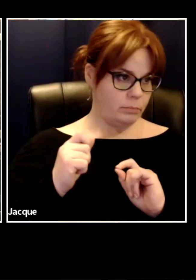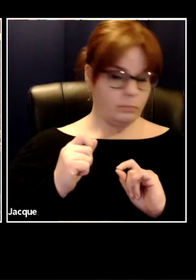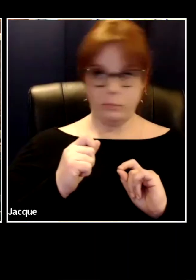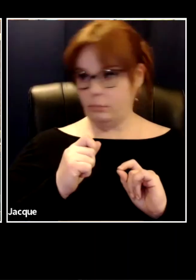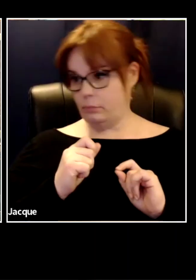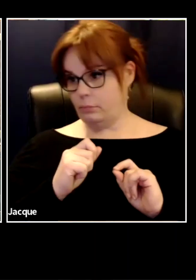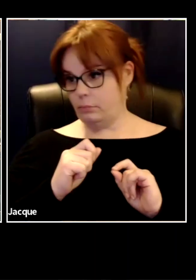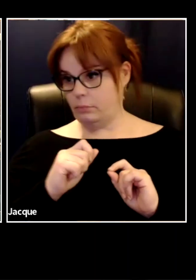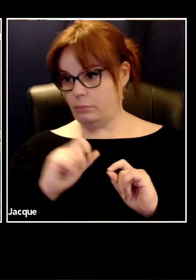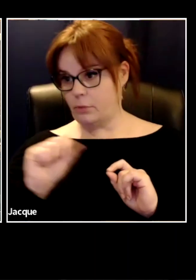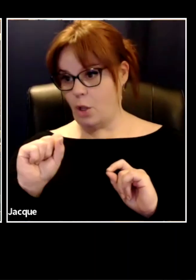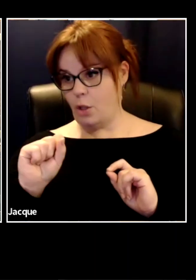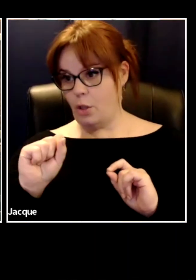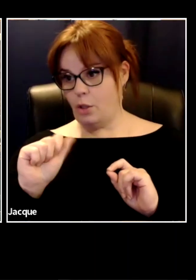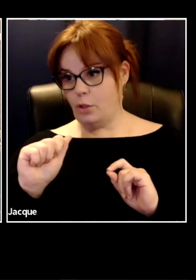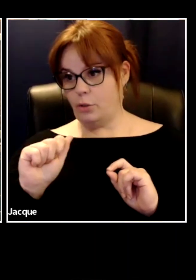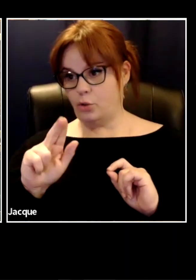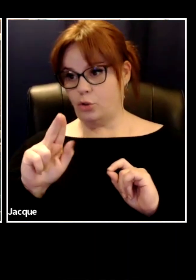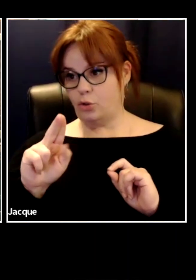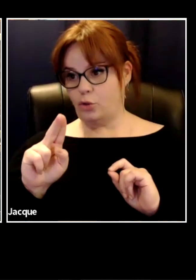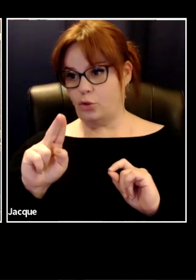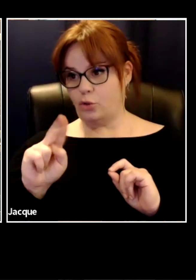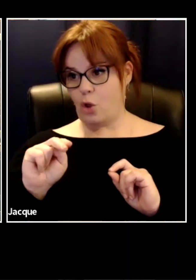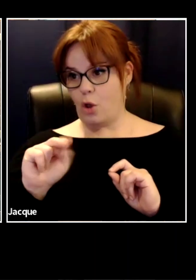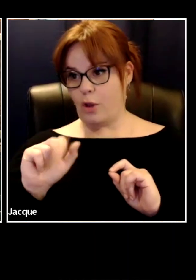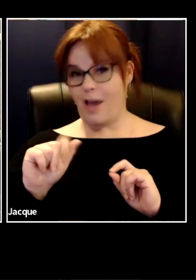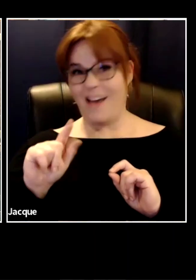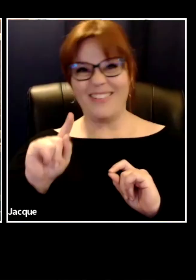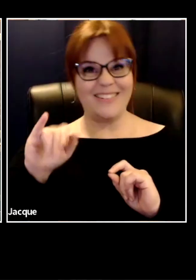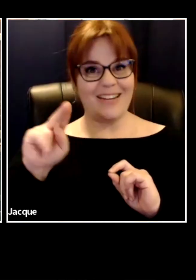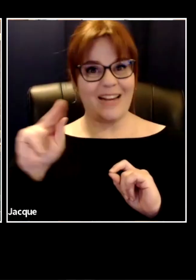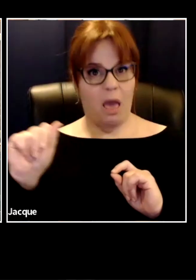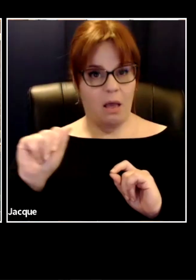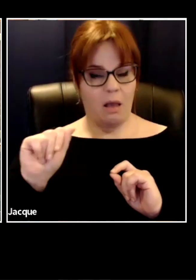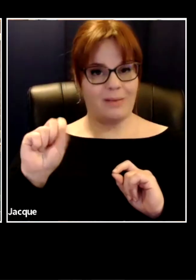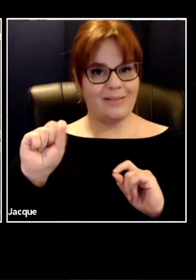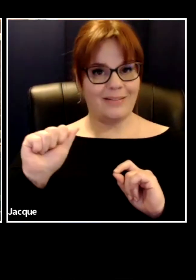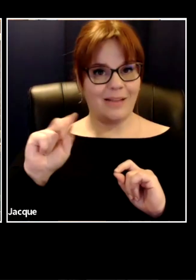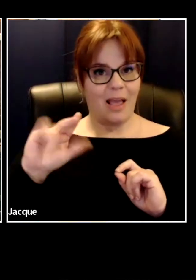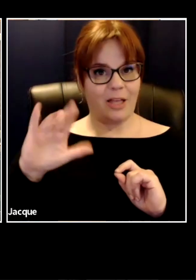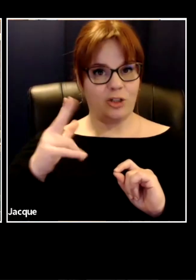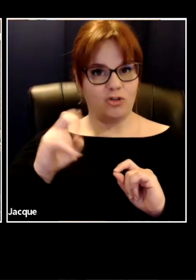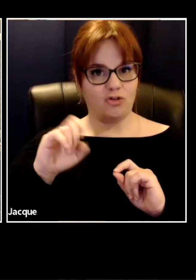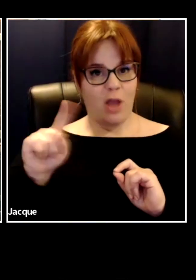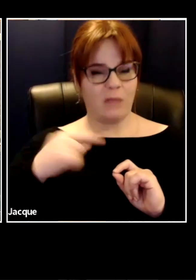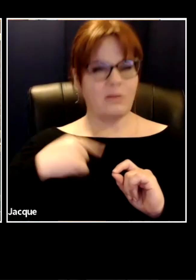Sonatina Sanchez. I'd like to know about overhangs I can rest under and things